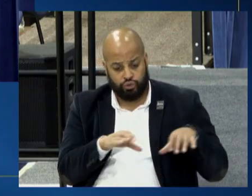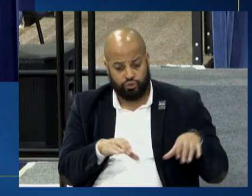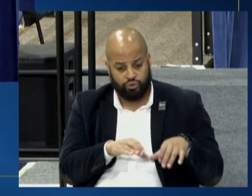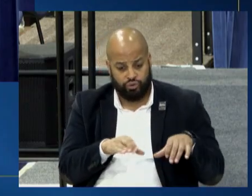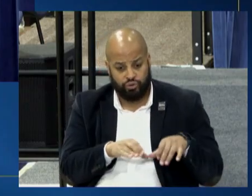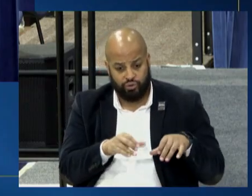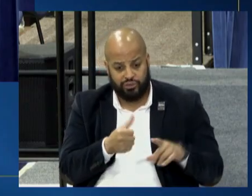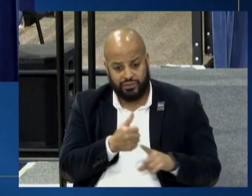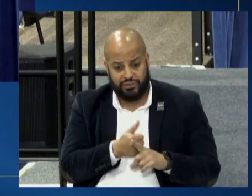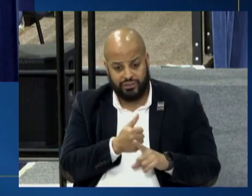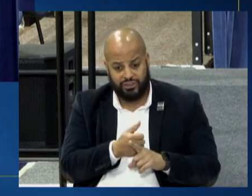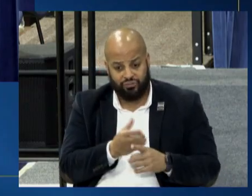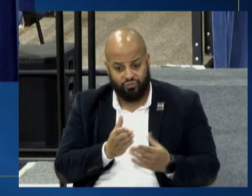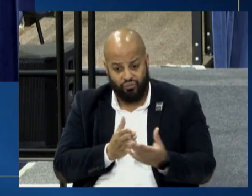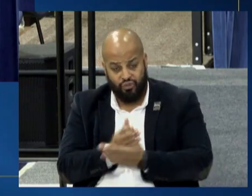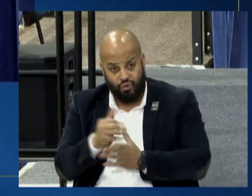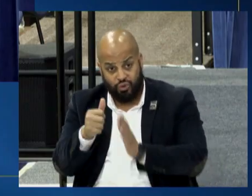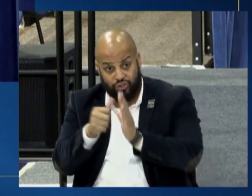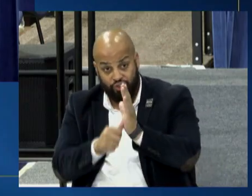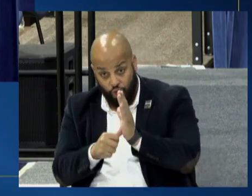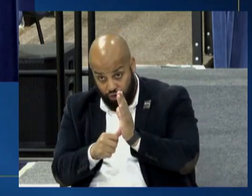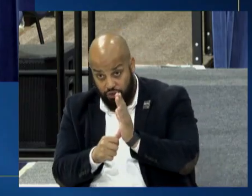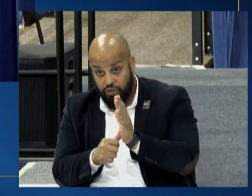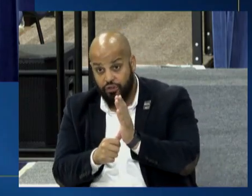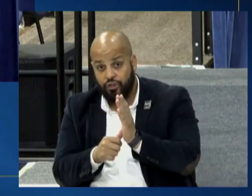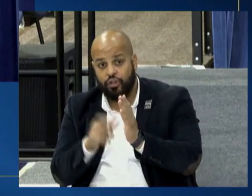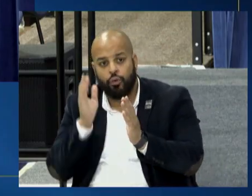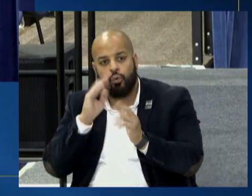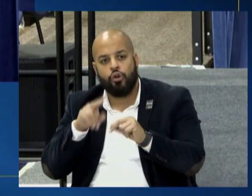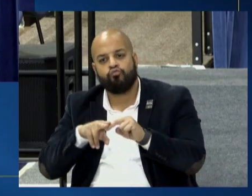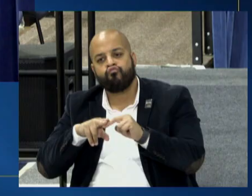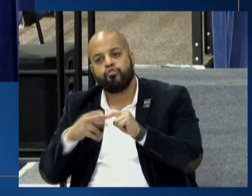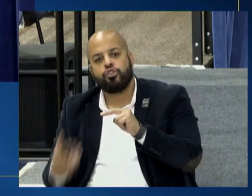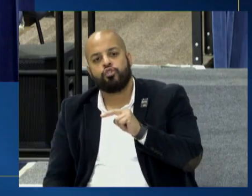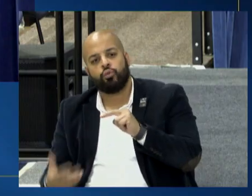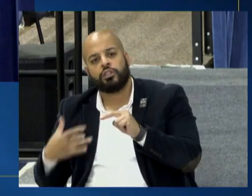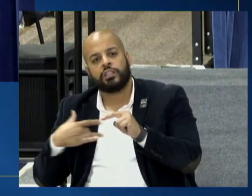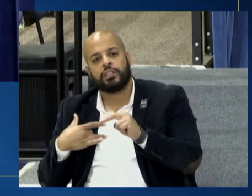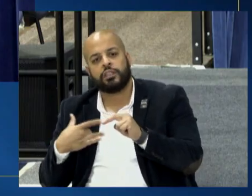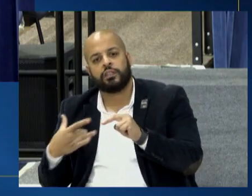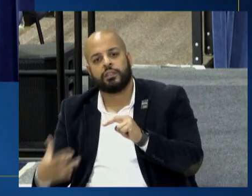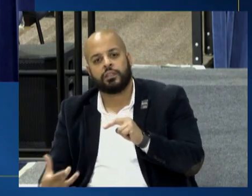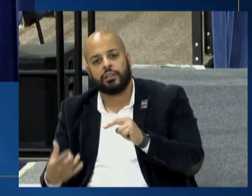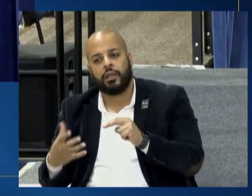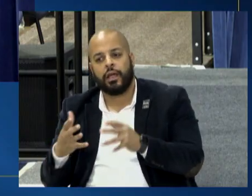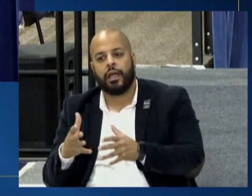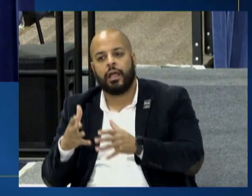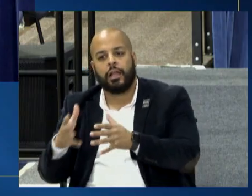surgical procedures, that we reduce the likelihood of leaving the -- any positive cells or positive